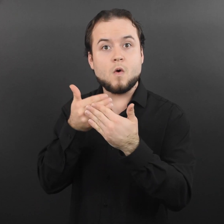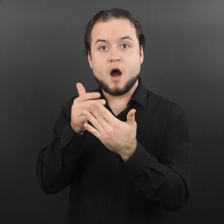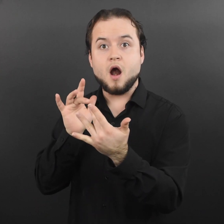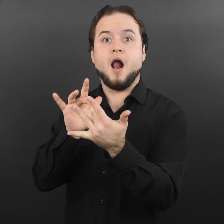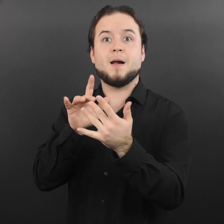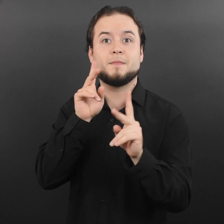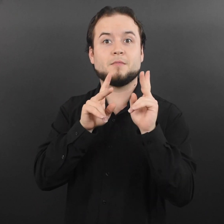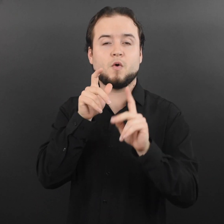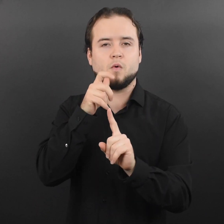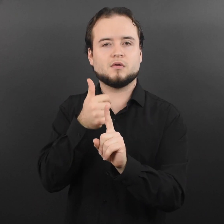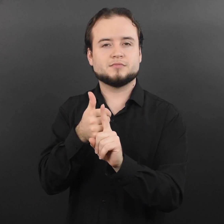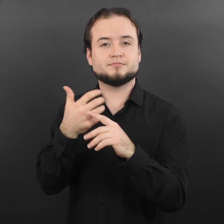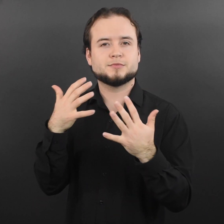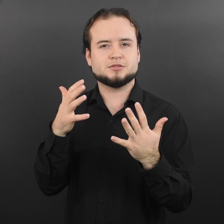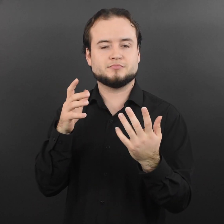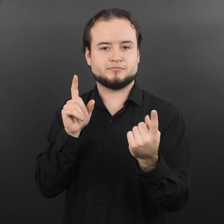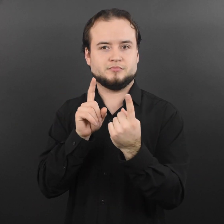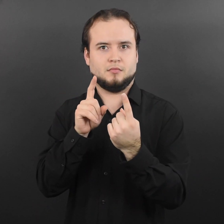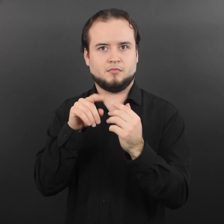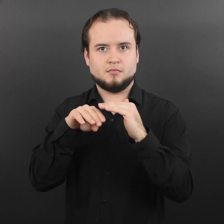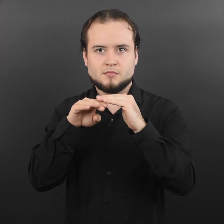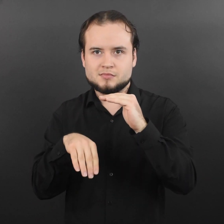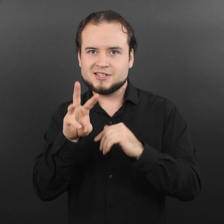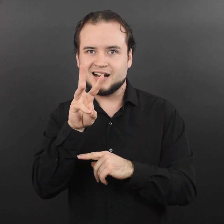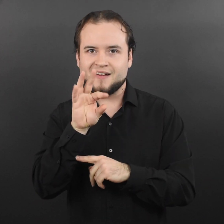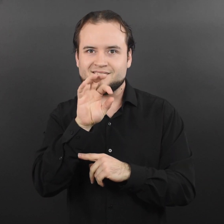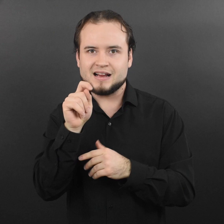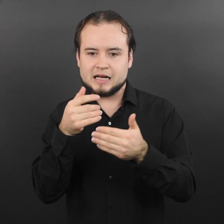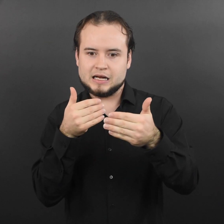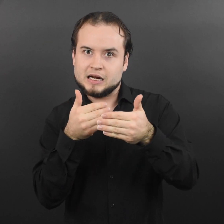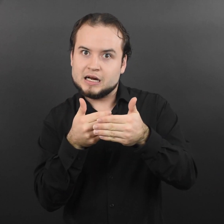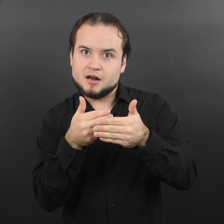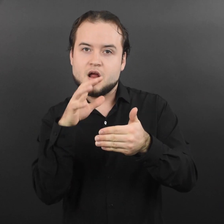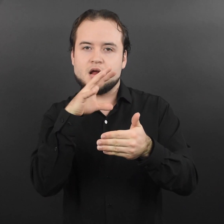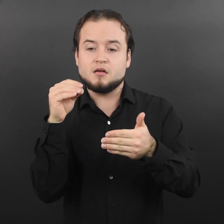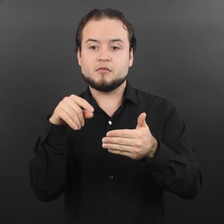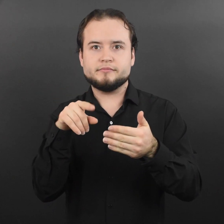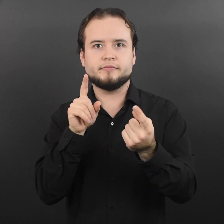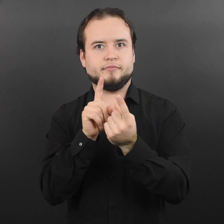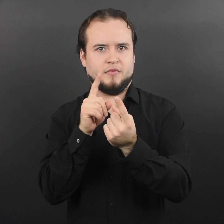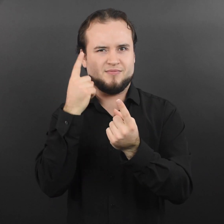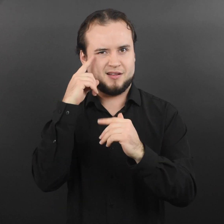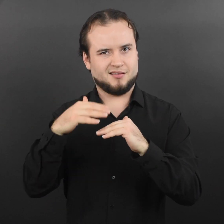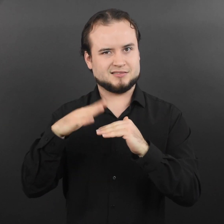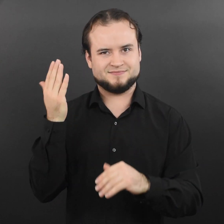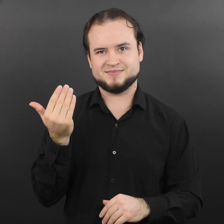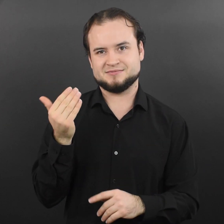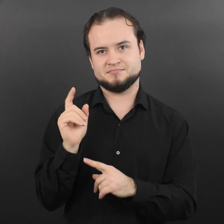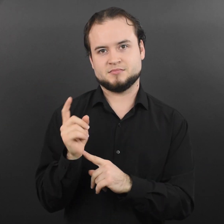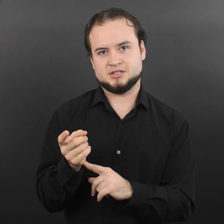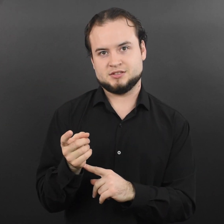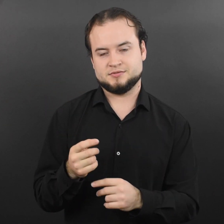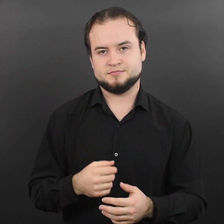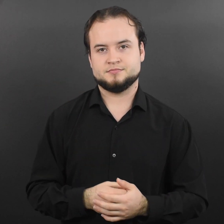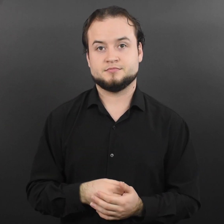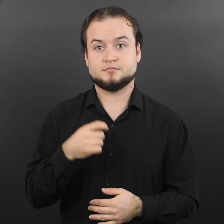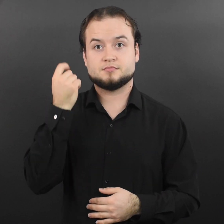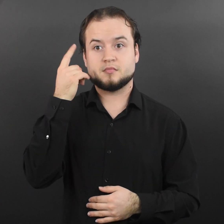starting two days before you started showing symptoms or your test was positive.